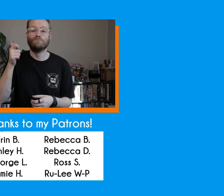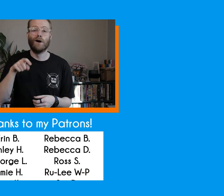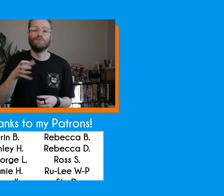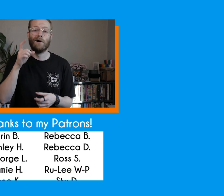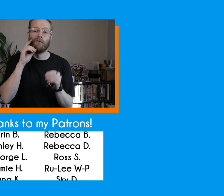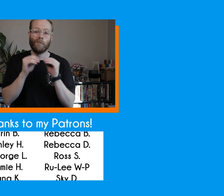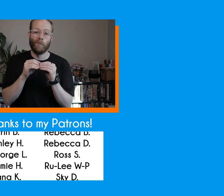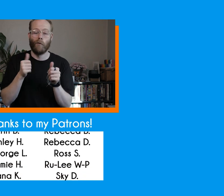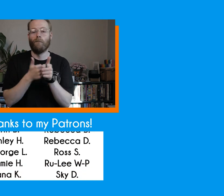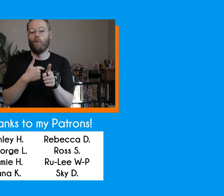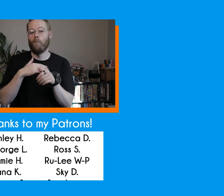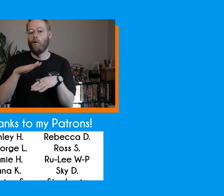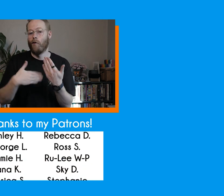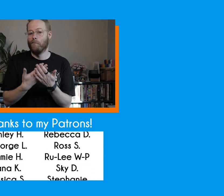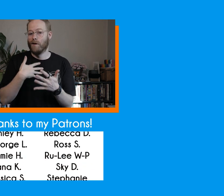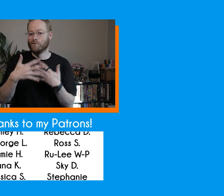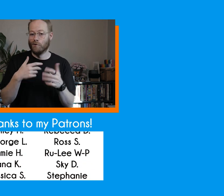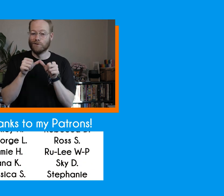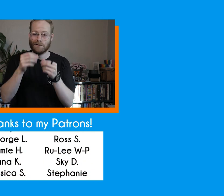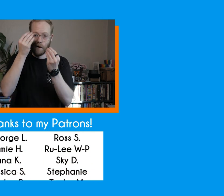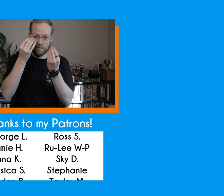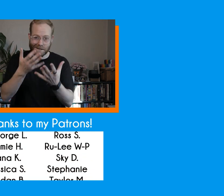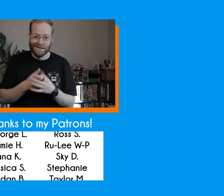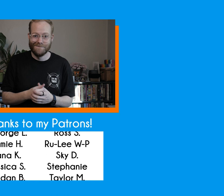Subscribe to this channel for more and follow me on all my socials to stay updated.